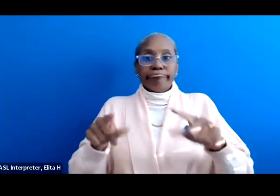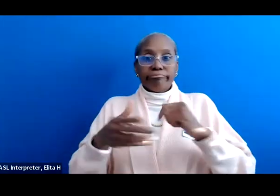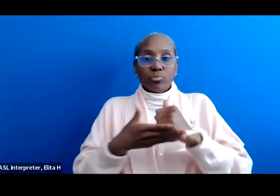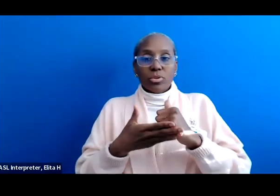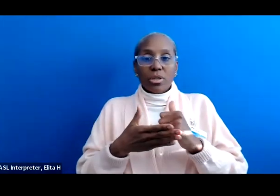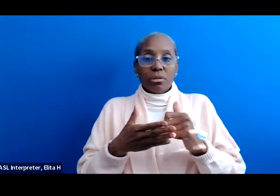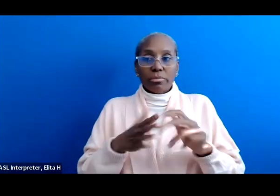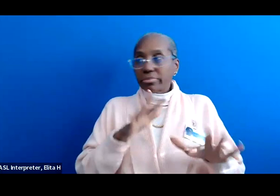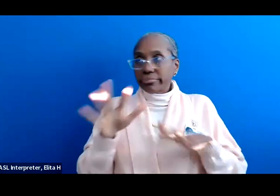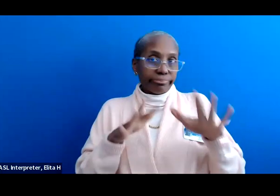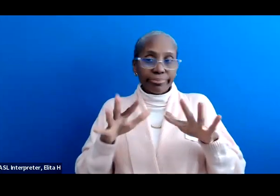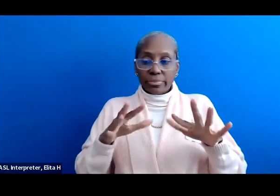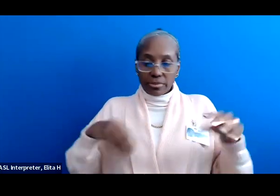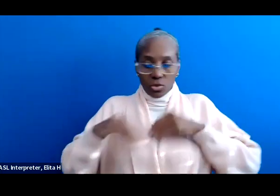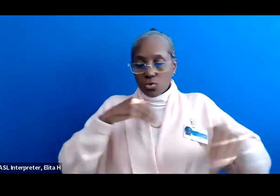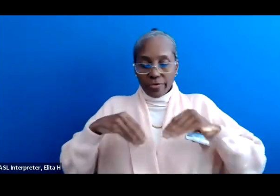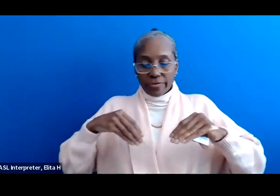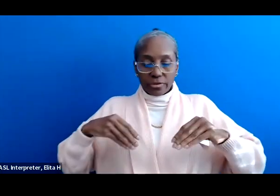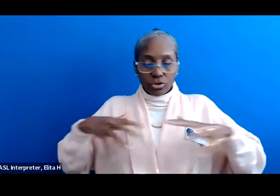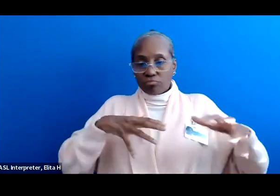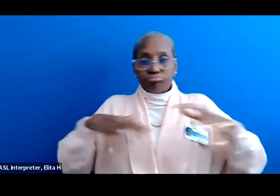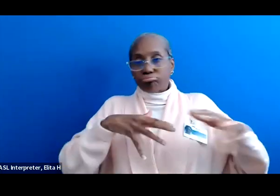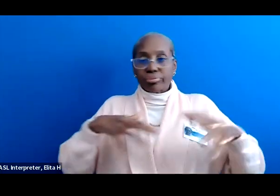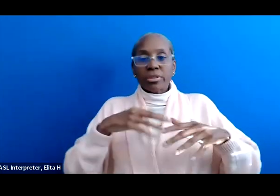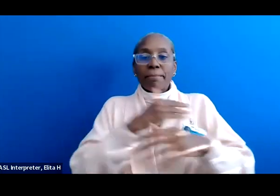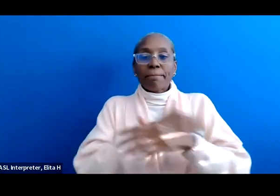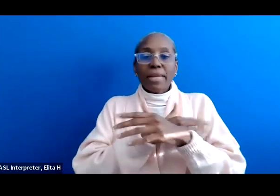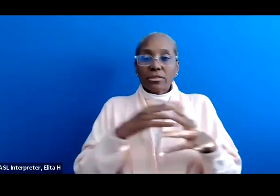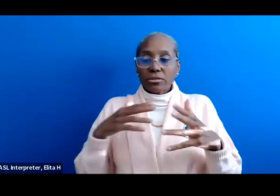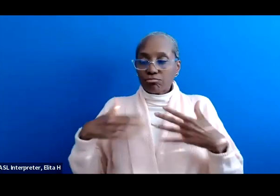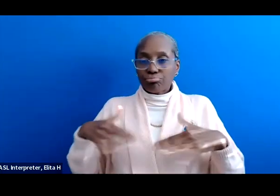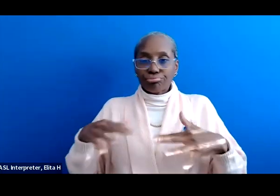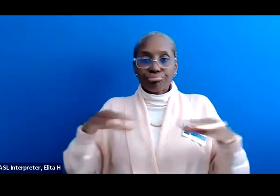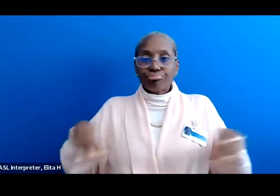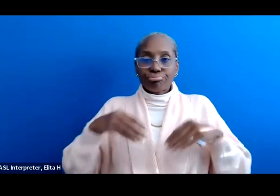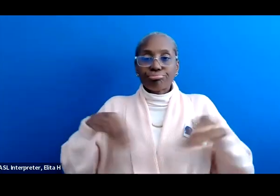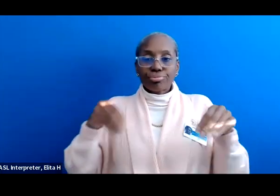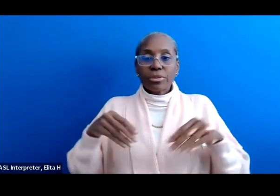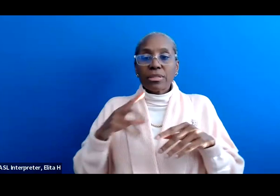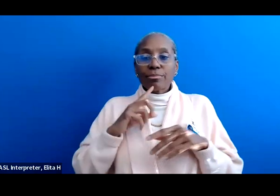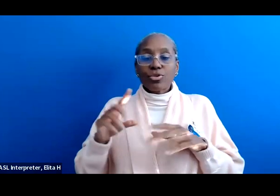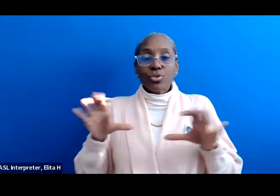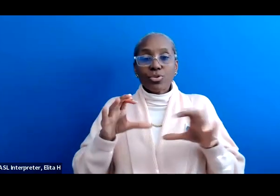up, move things around, get those muscles like I was talking earlier. Be sure and do your exercises.